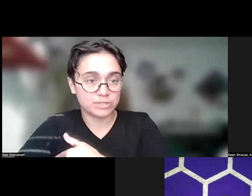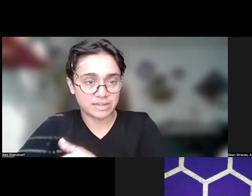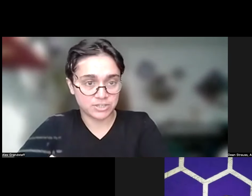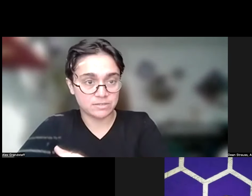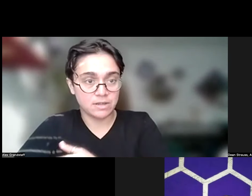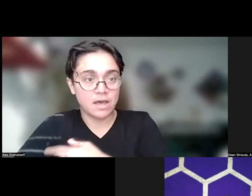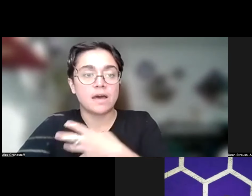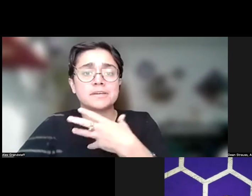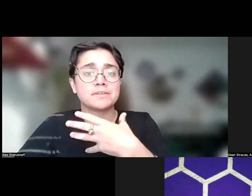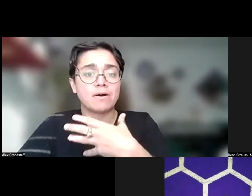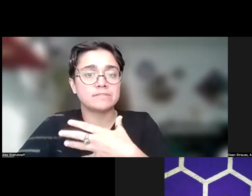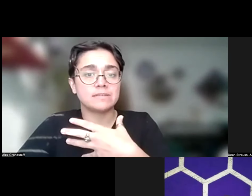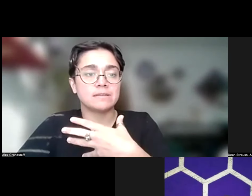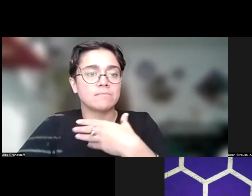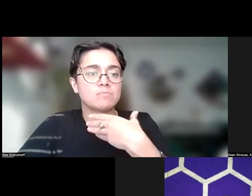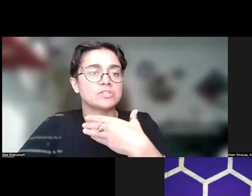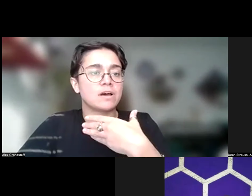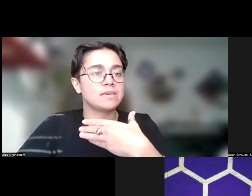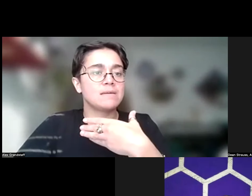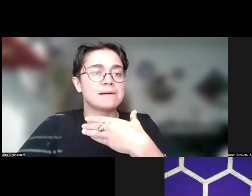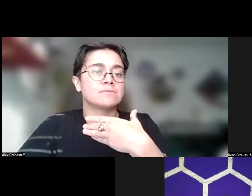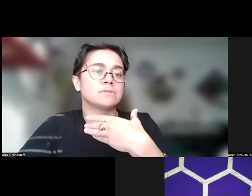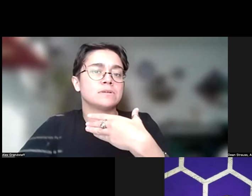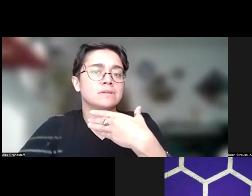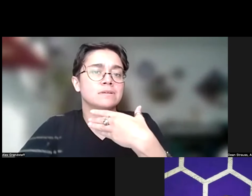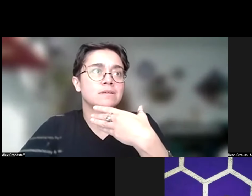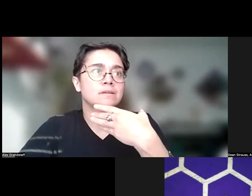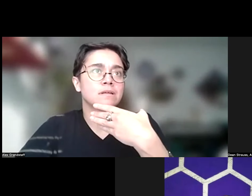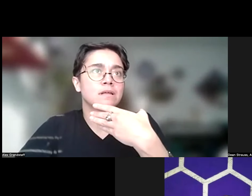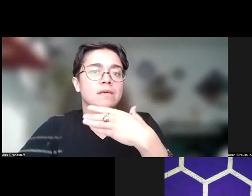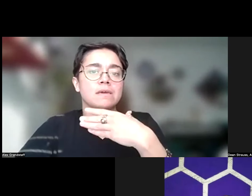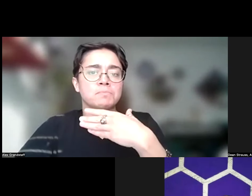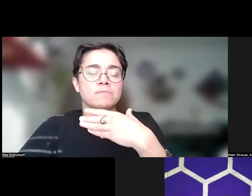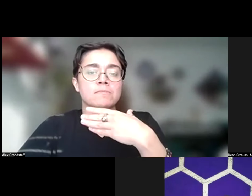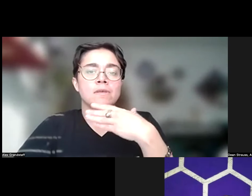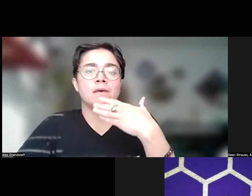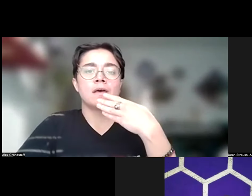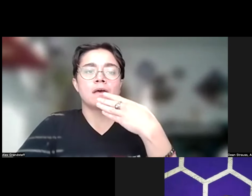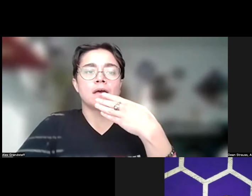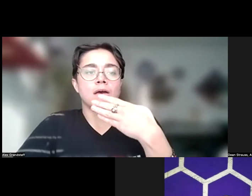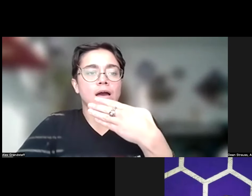so they can be clear that everyone knows their rights. Everyone knows they have the legal protection.